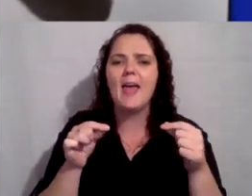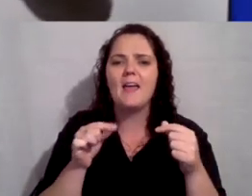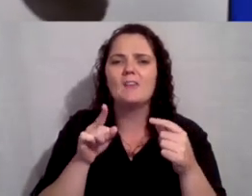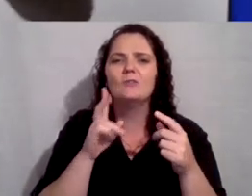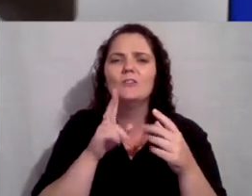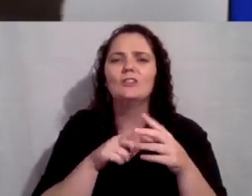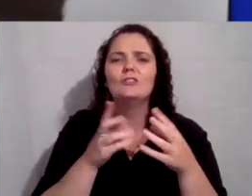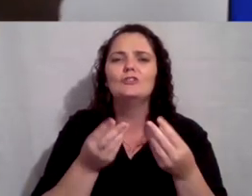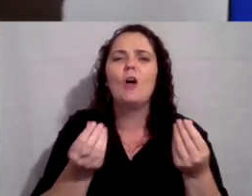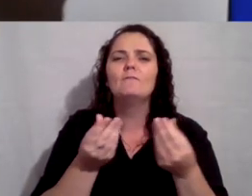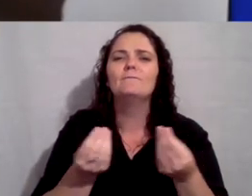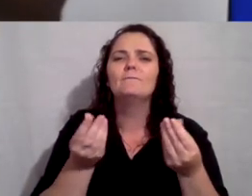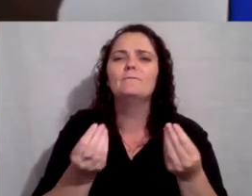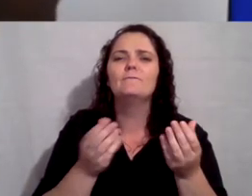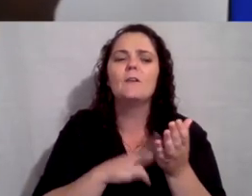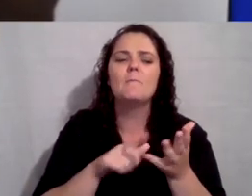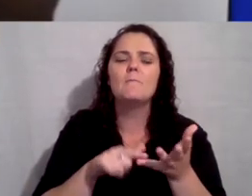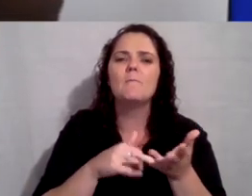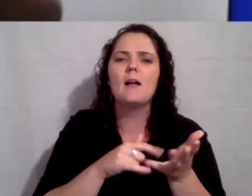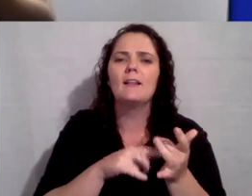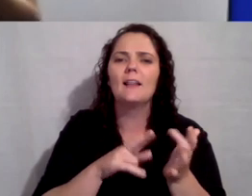You can see it's a soft, almost like a muslin cotton